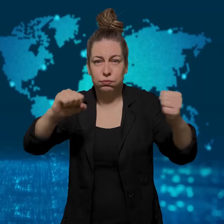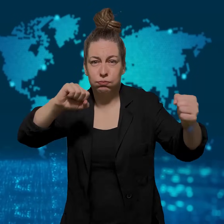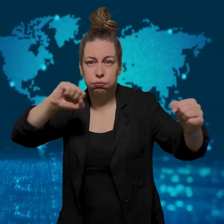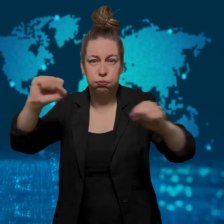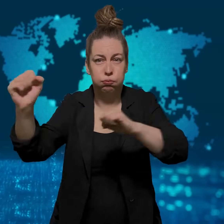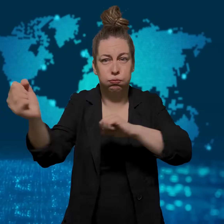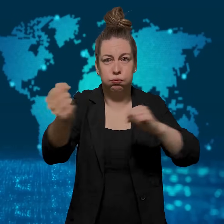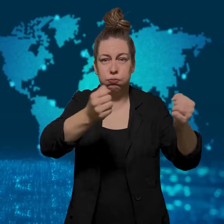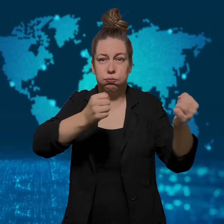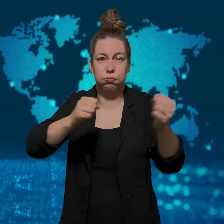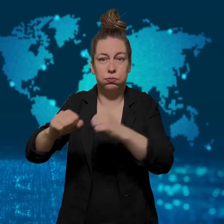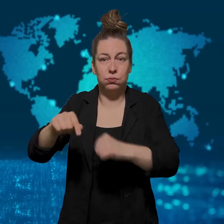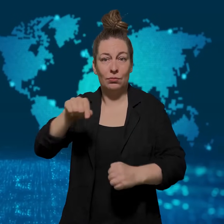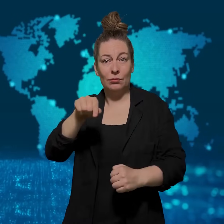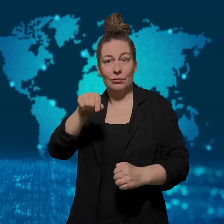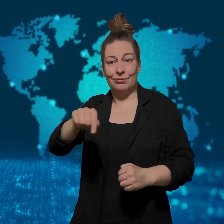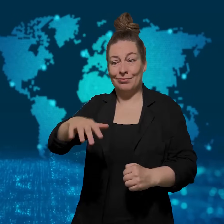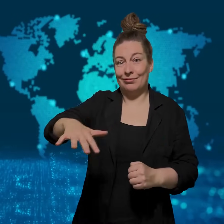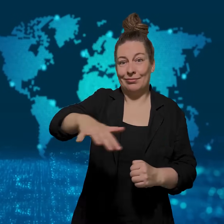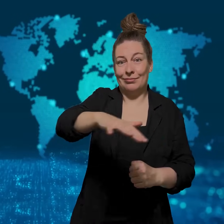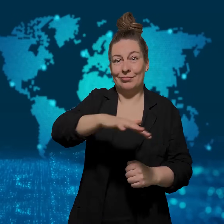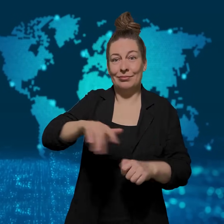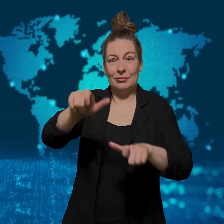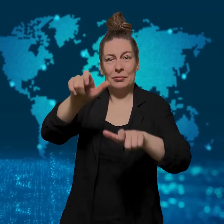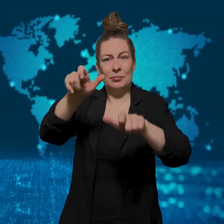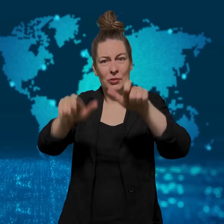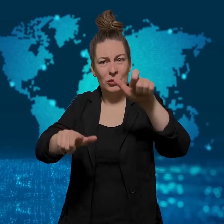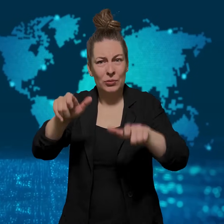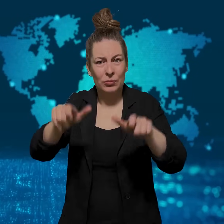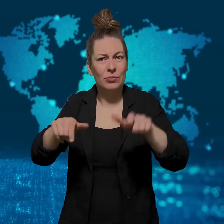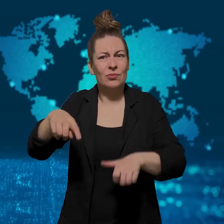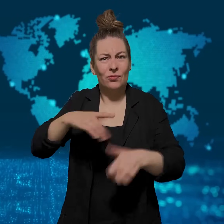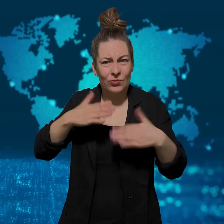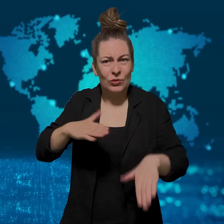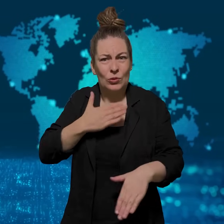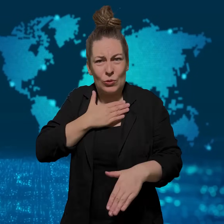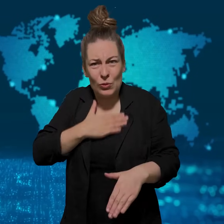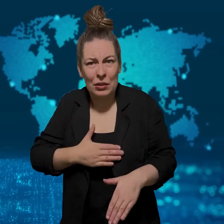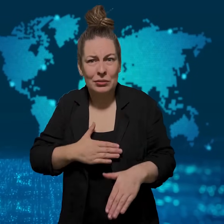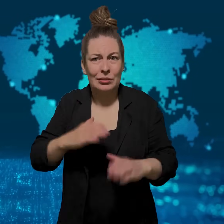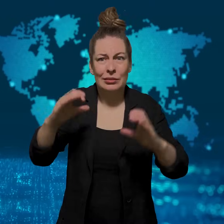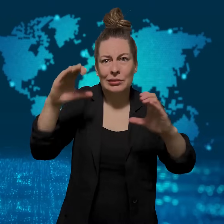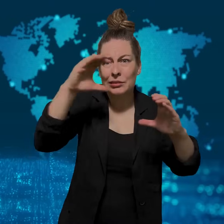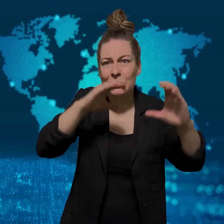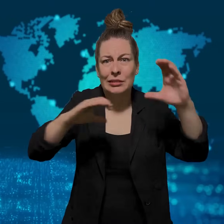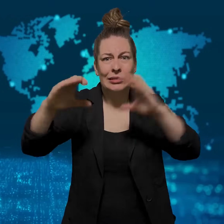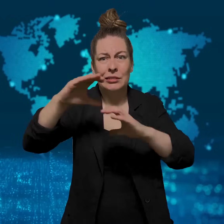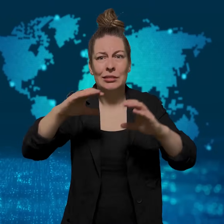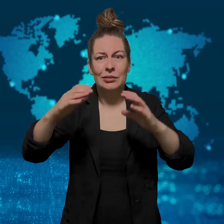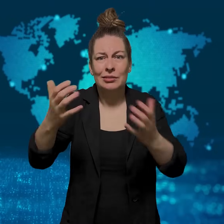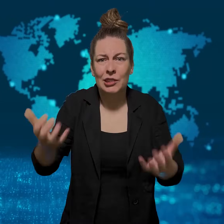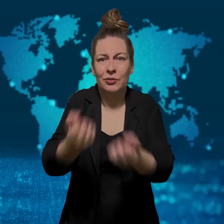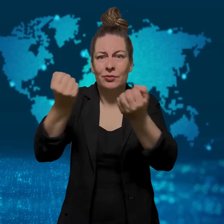A strong wind also contributed to the collapse.